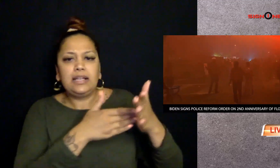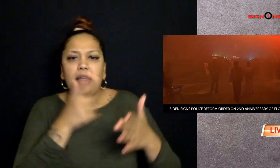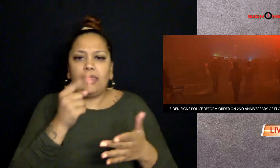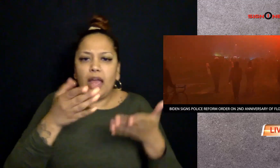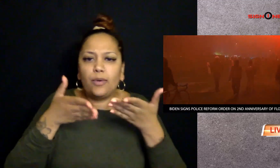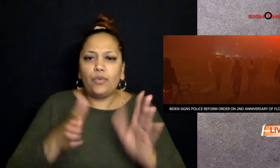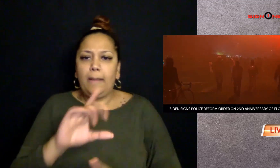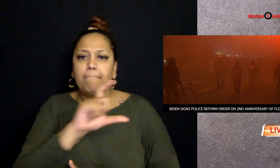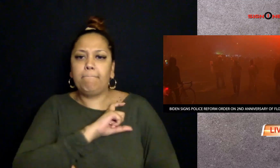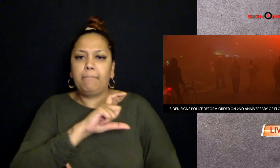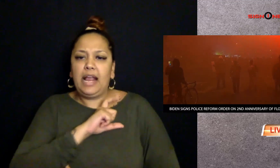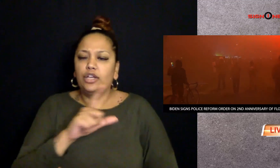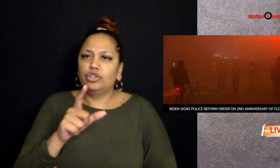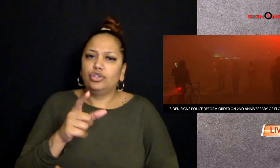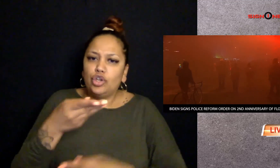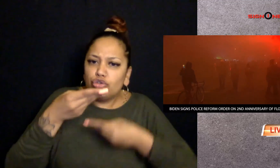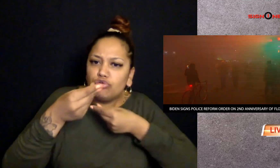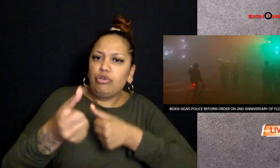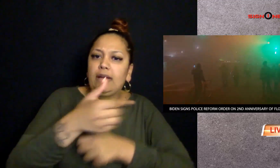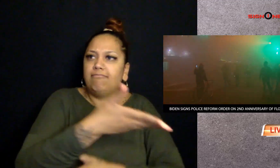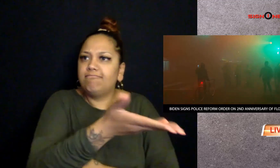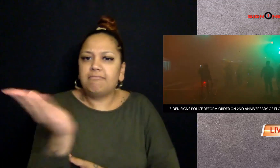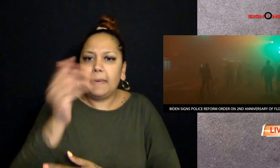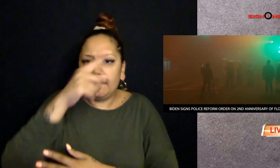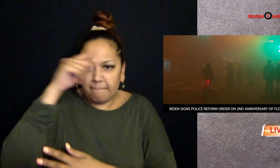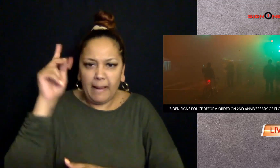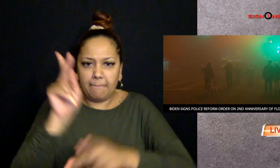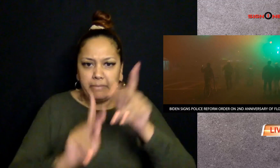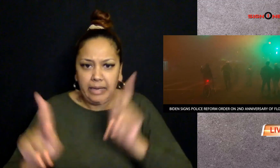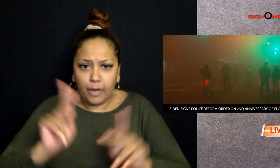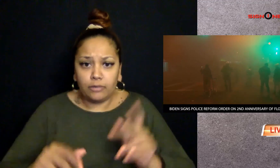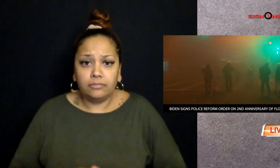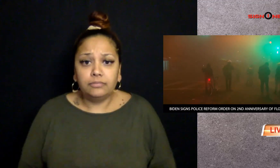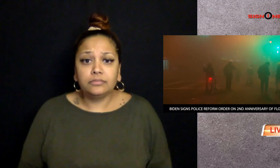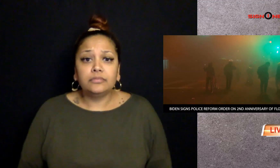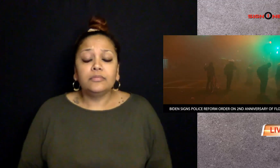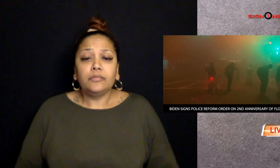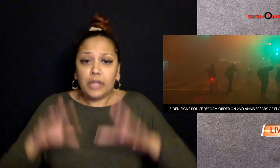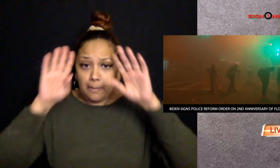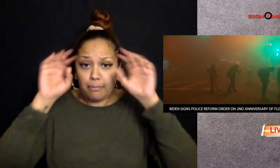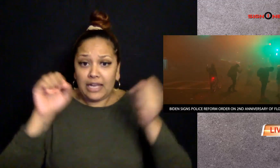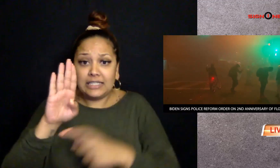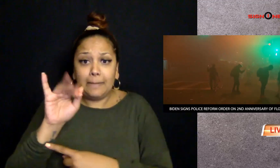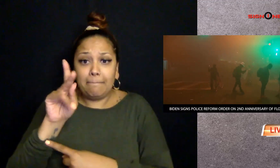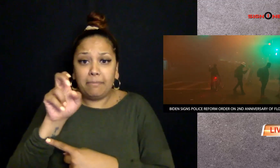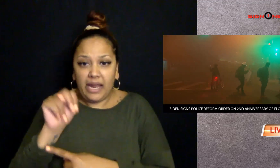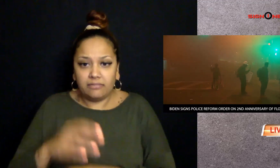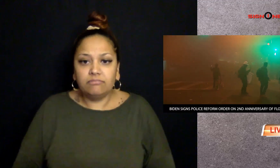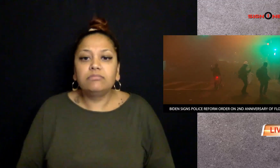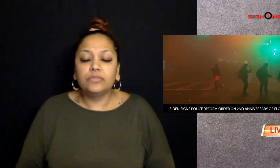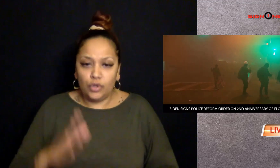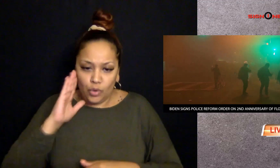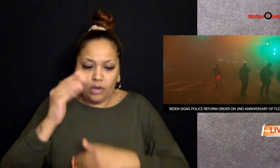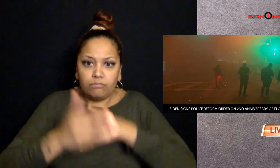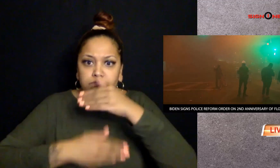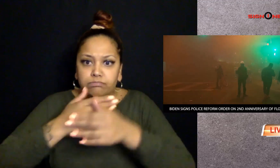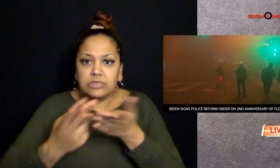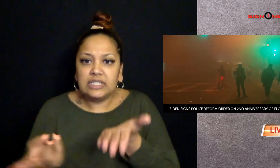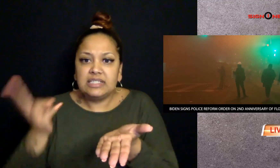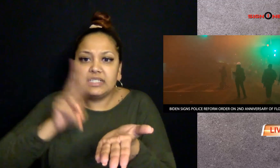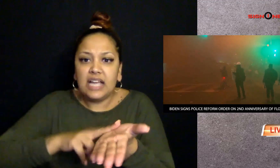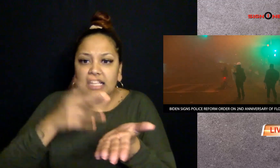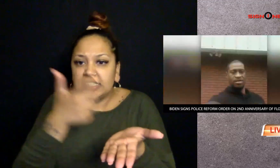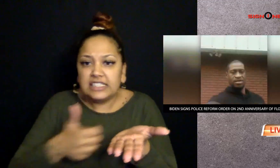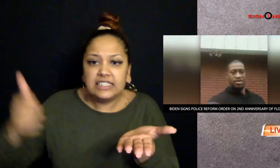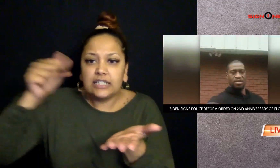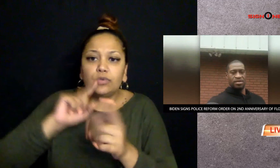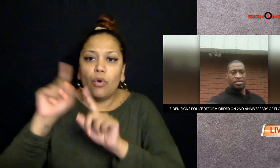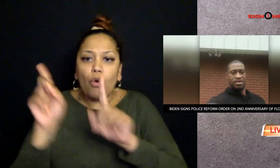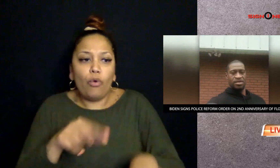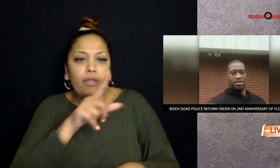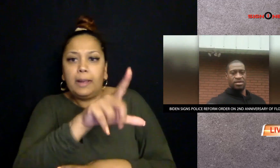to an international protest movement against the ways that police treat black citizens